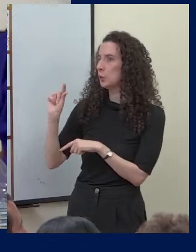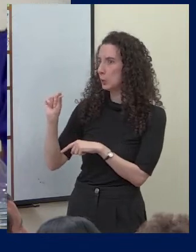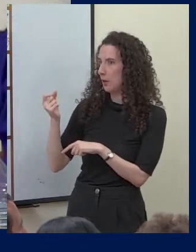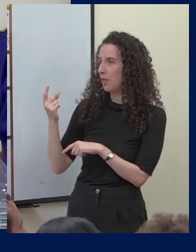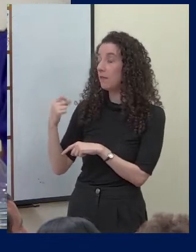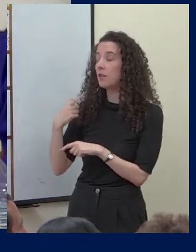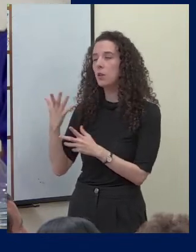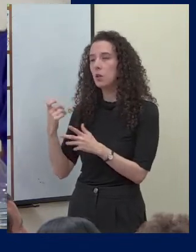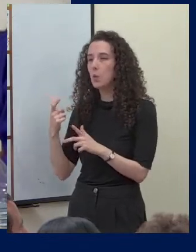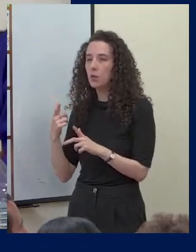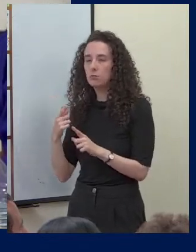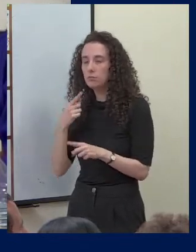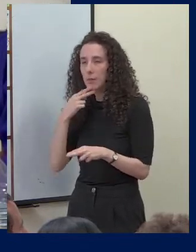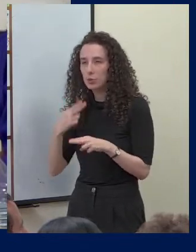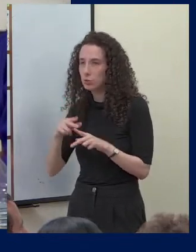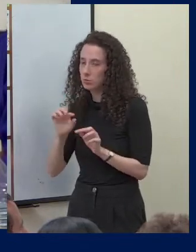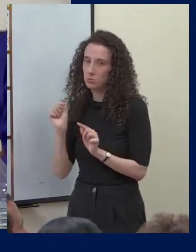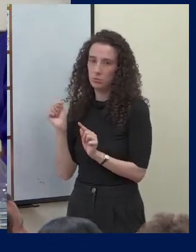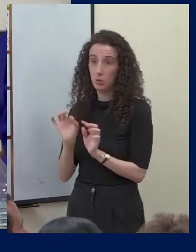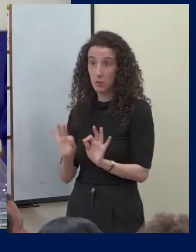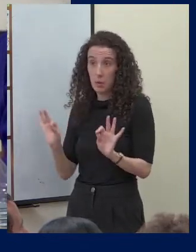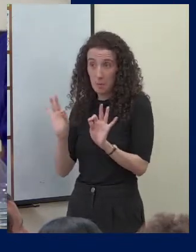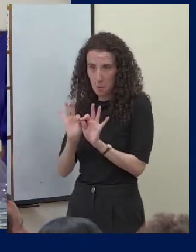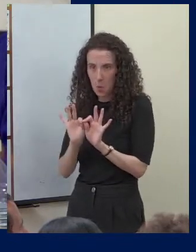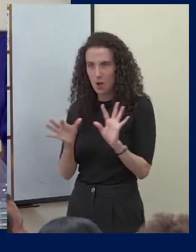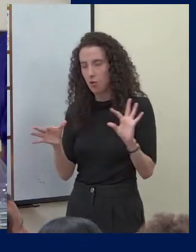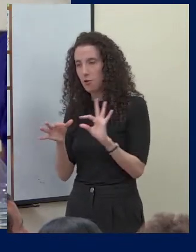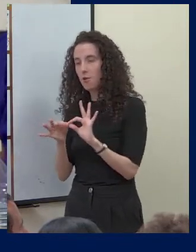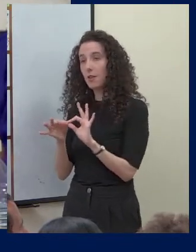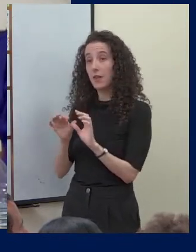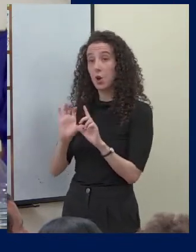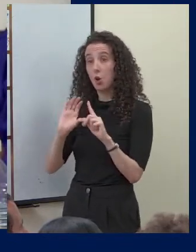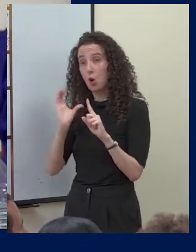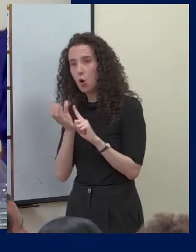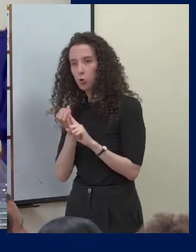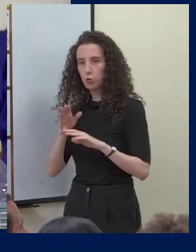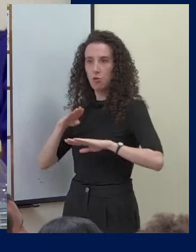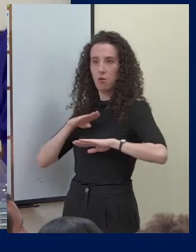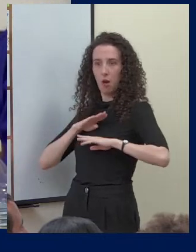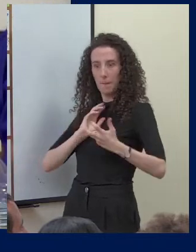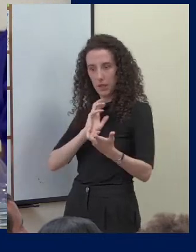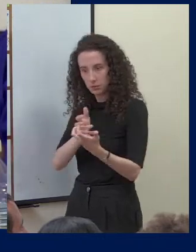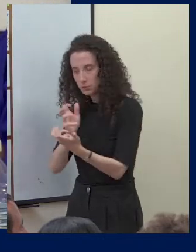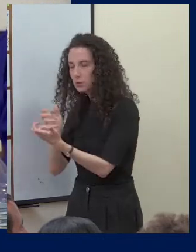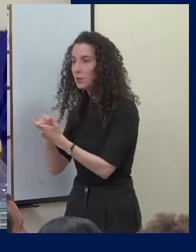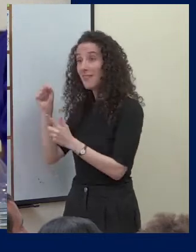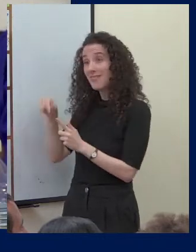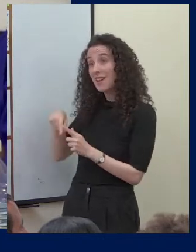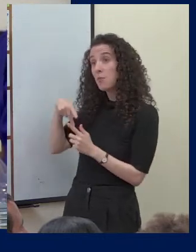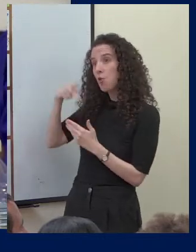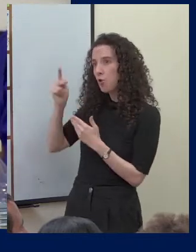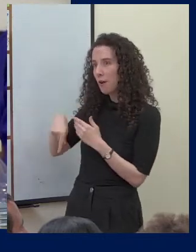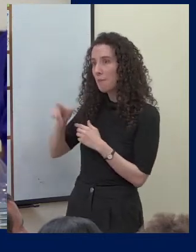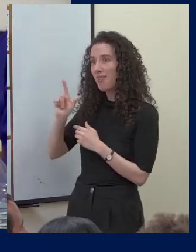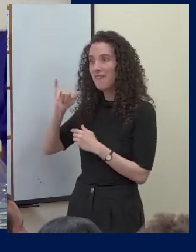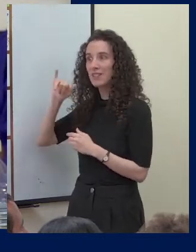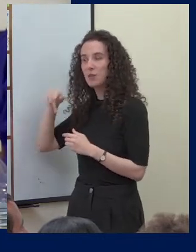this in terms of cultural can't depends element that this -- cultural competence element is practice-based evidence.